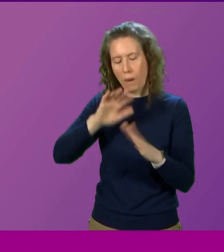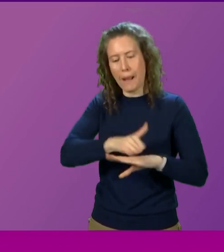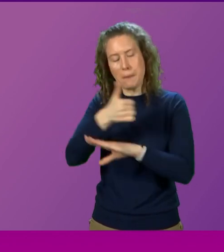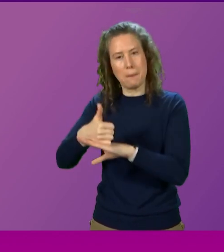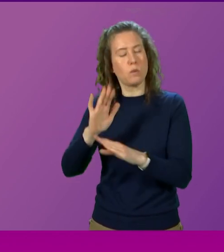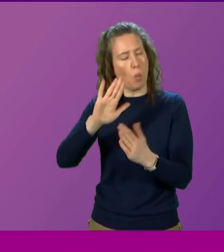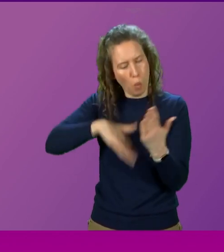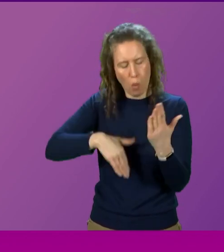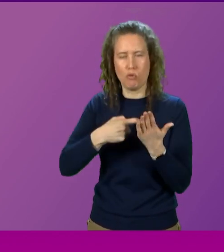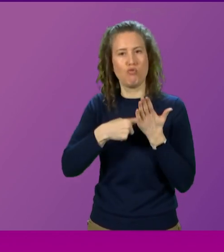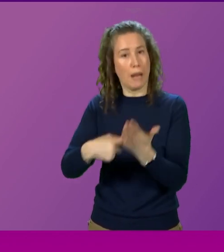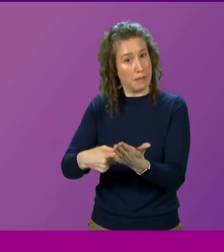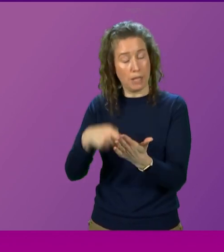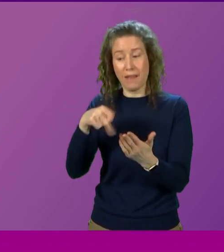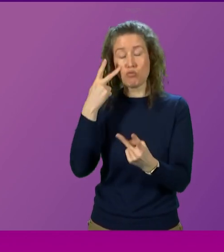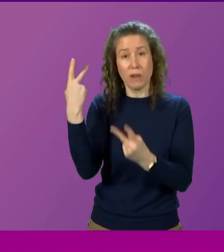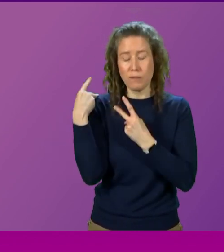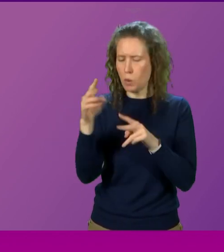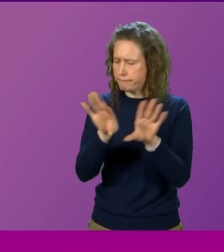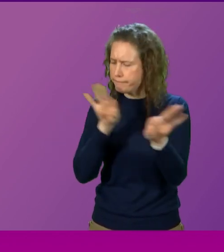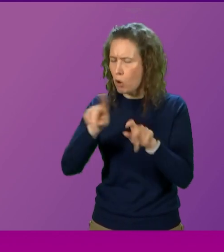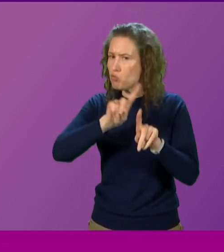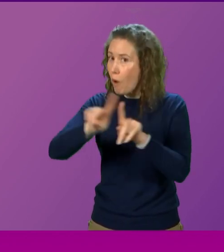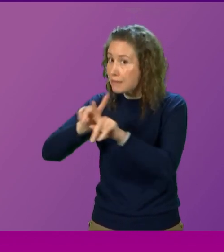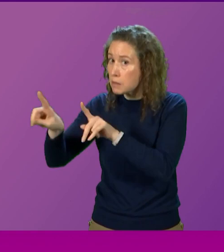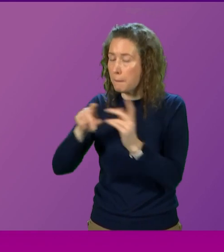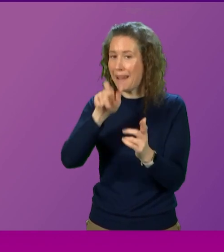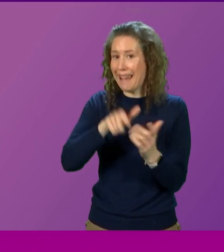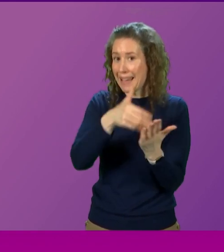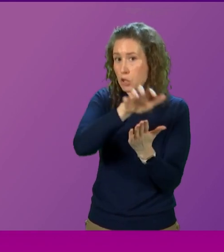The review looked at a random selection of case notes from before and after the Healthcare